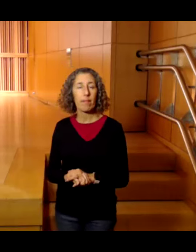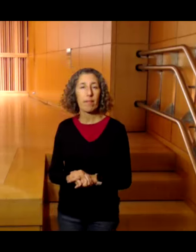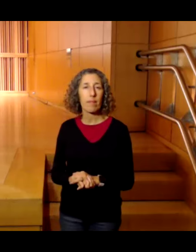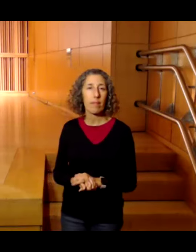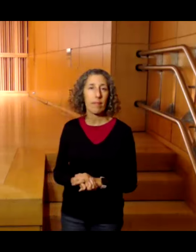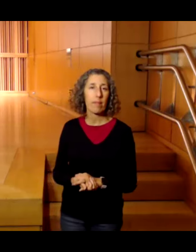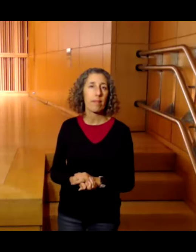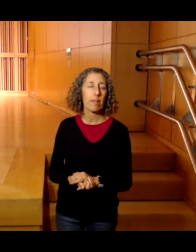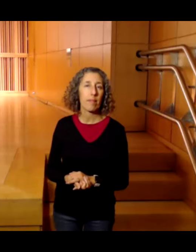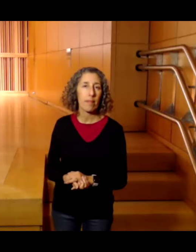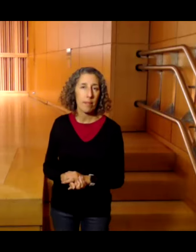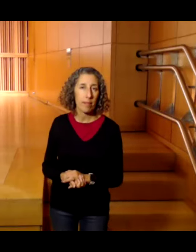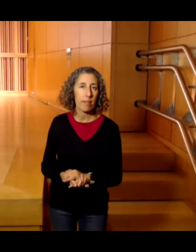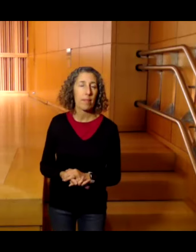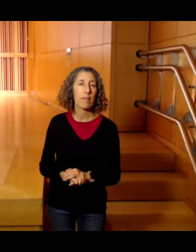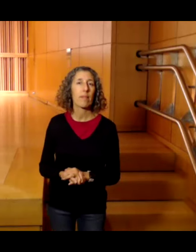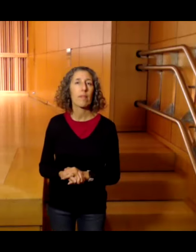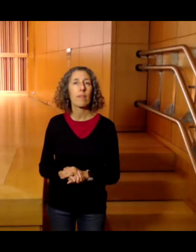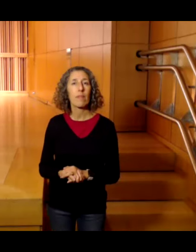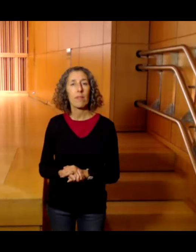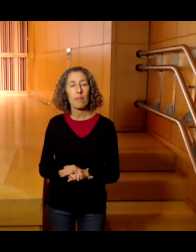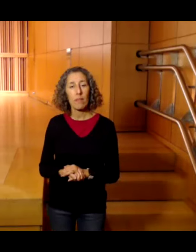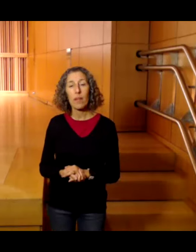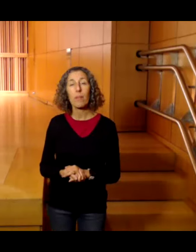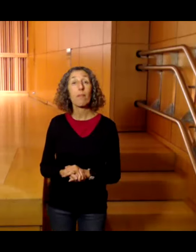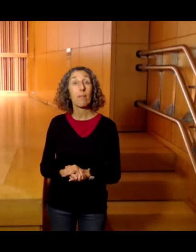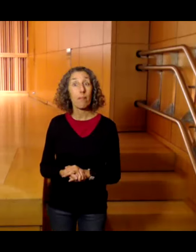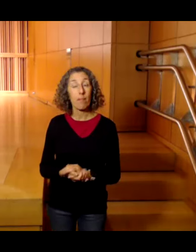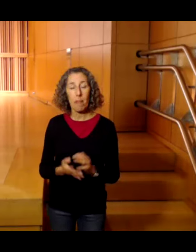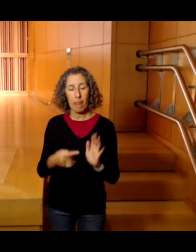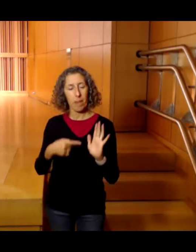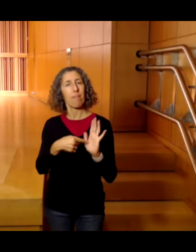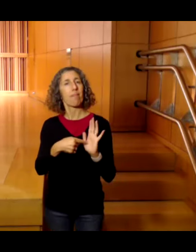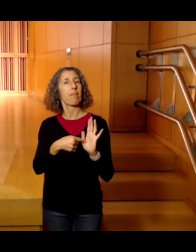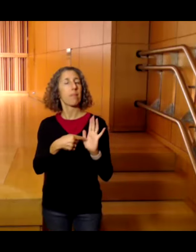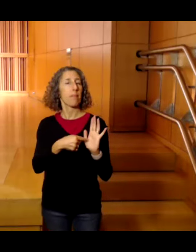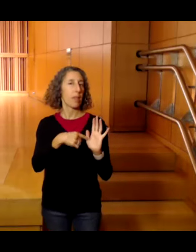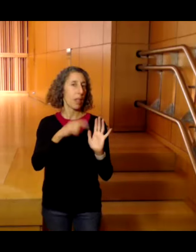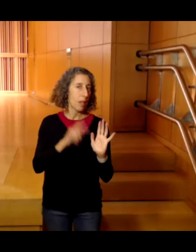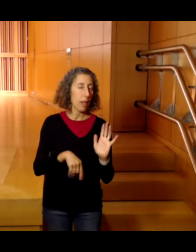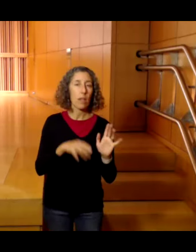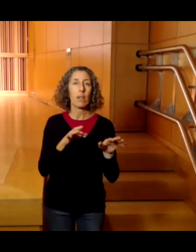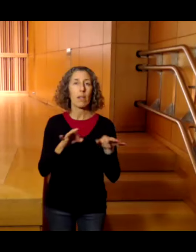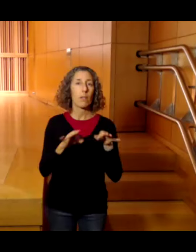As this description of what we might think of as the beginning of Baldwin's life as a mature sexual being may be.